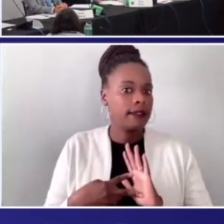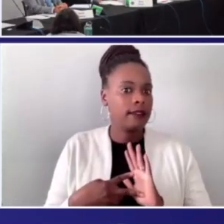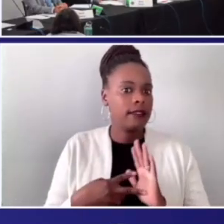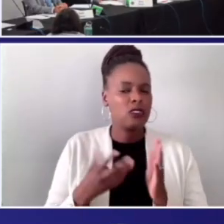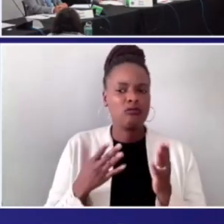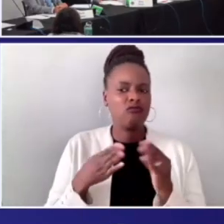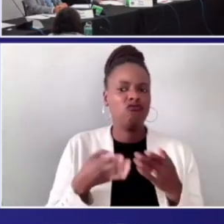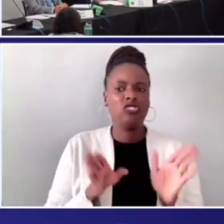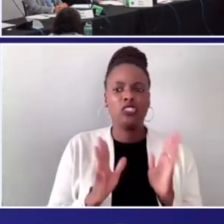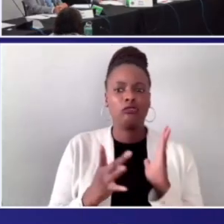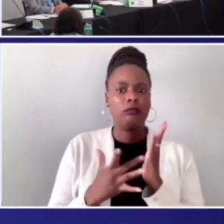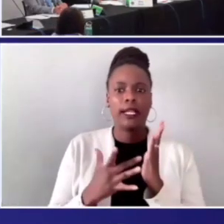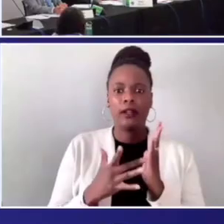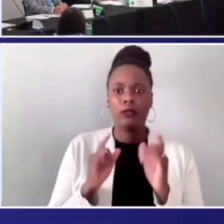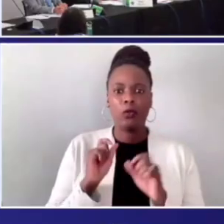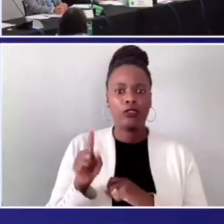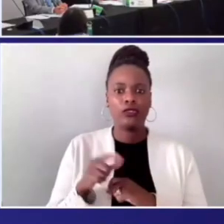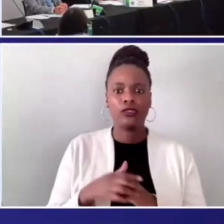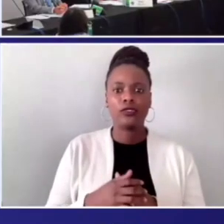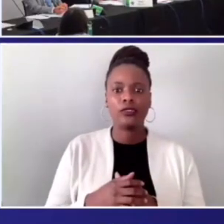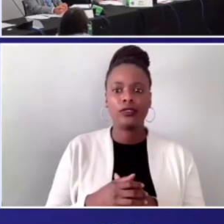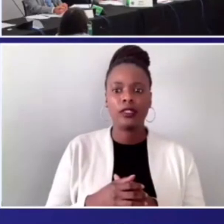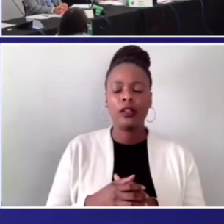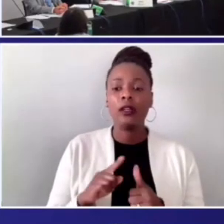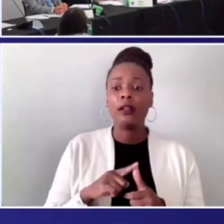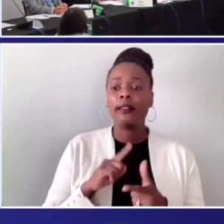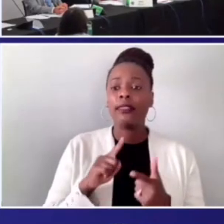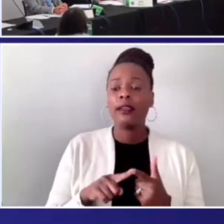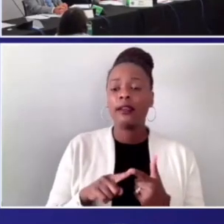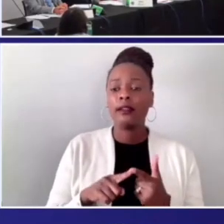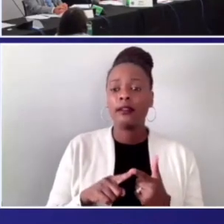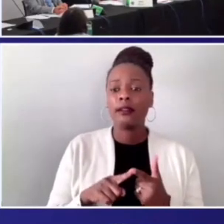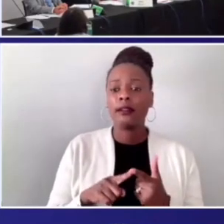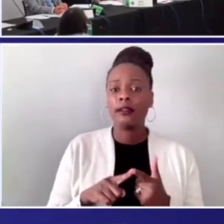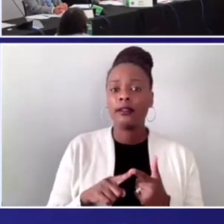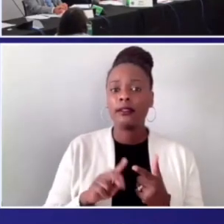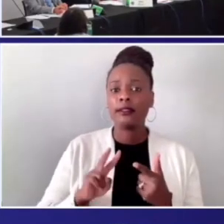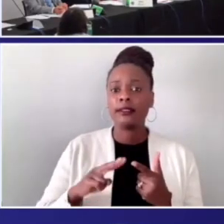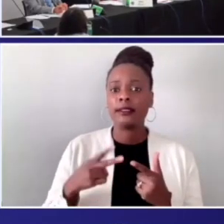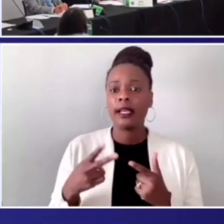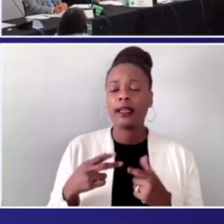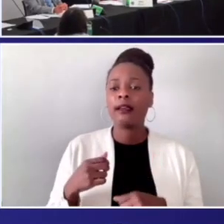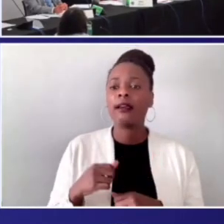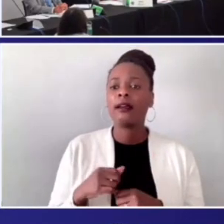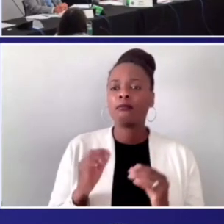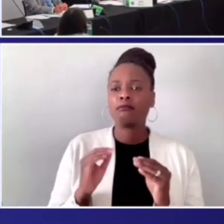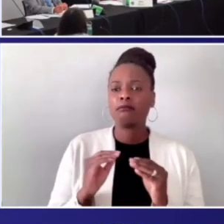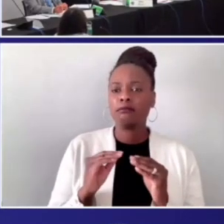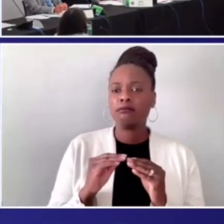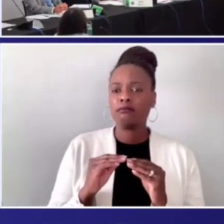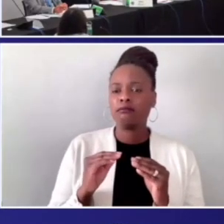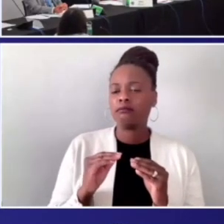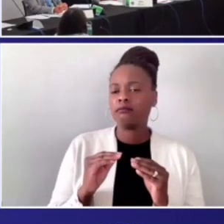technical question. And then my second question is a little bit more substantive in terms of the policy.